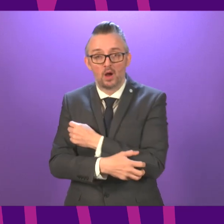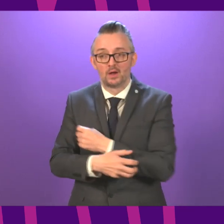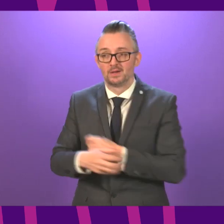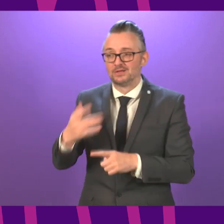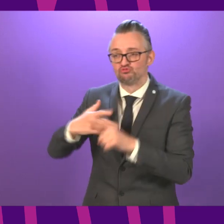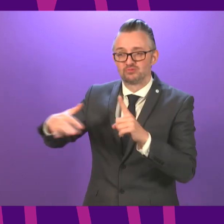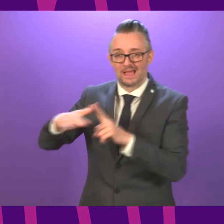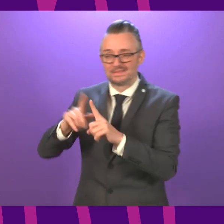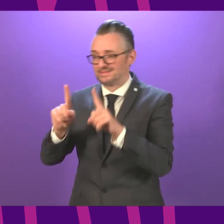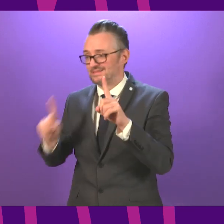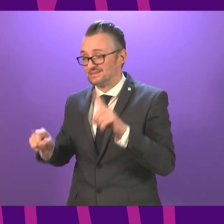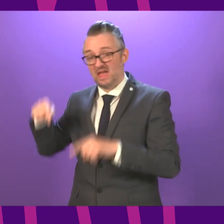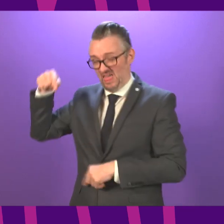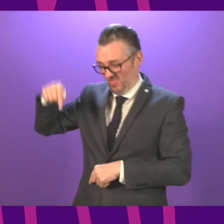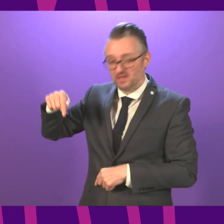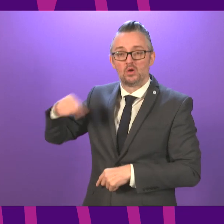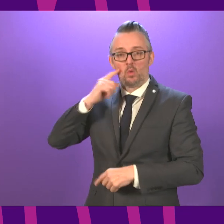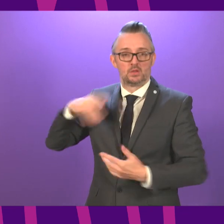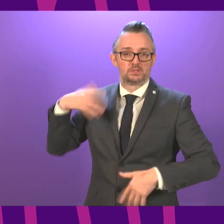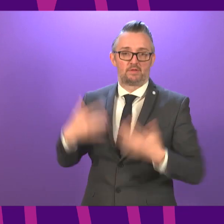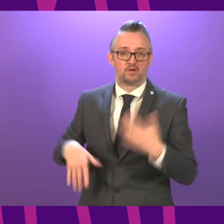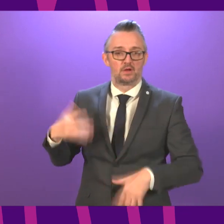We must make it clear that that is the result of a deliberate Conservative policy.